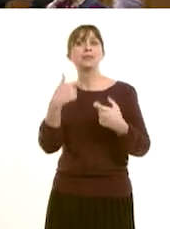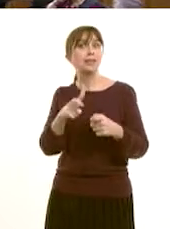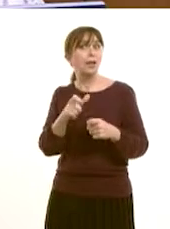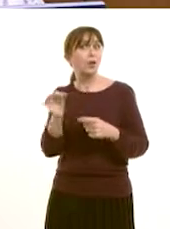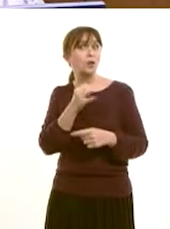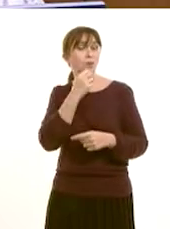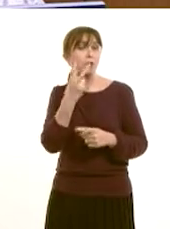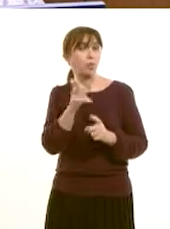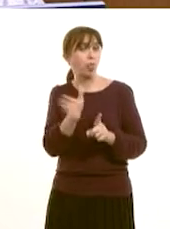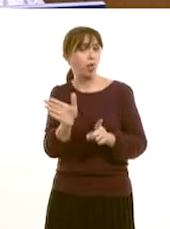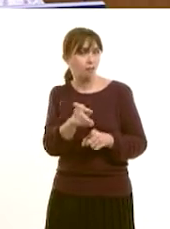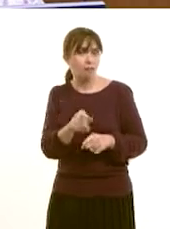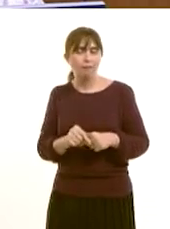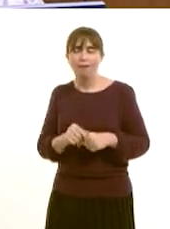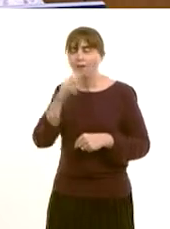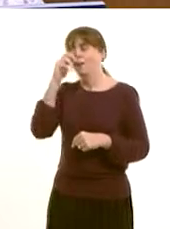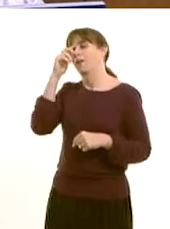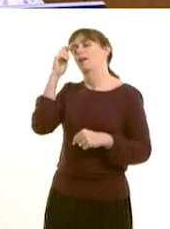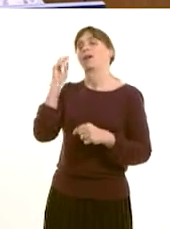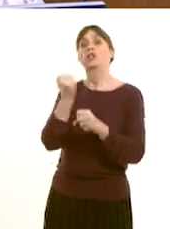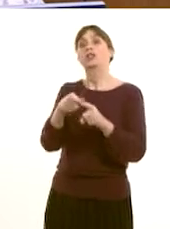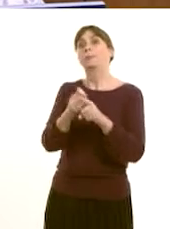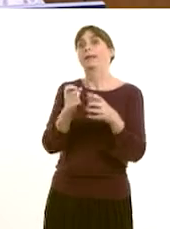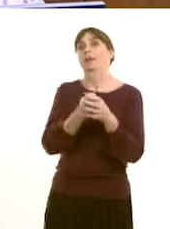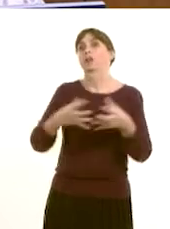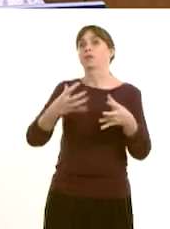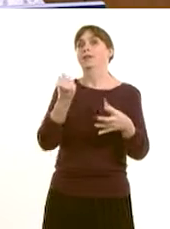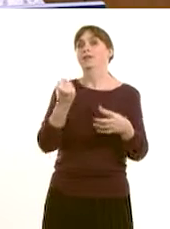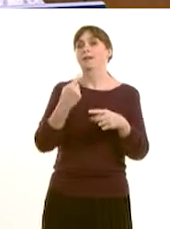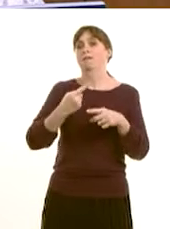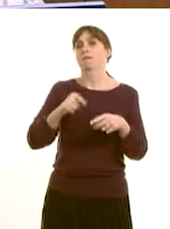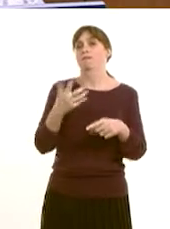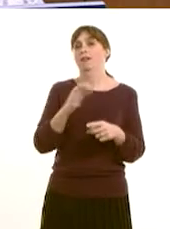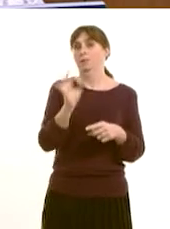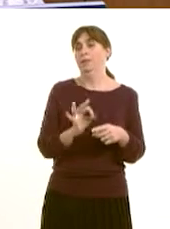The overall GP numbers in Wales have increased by 10.5 per cent between 2004 and 2015.